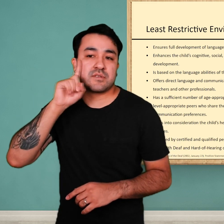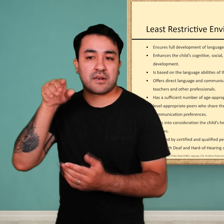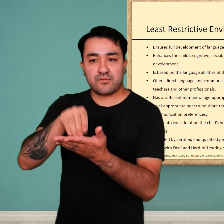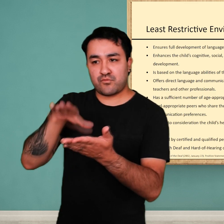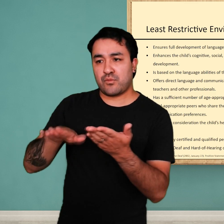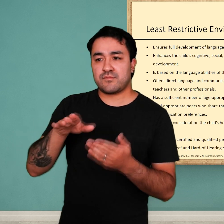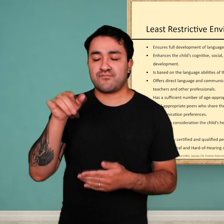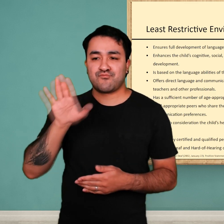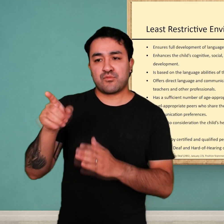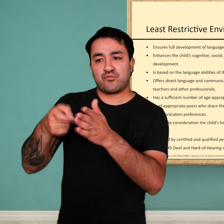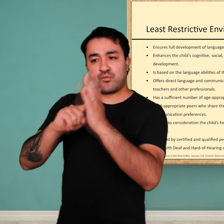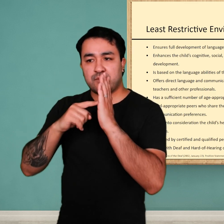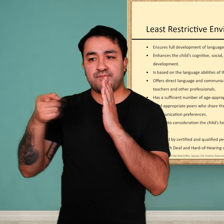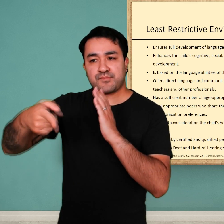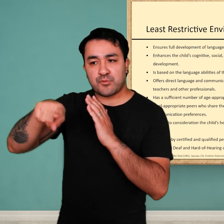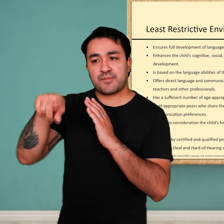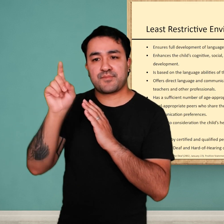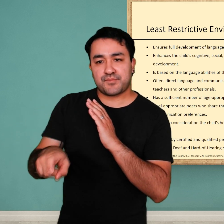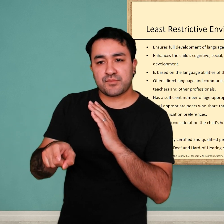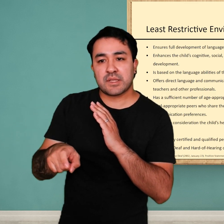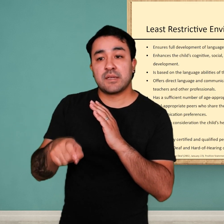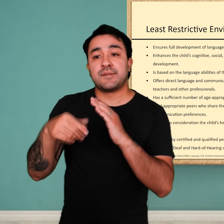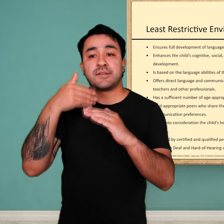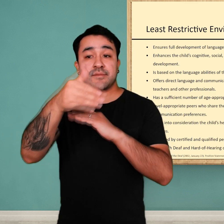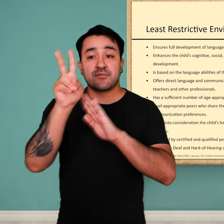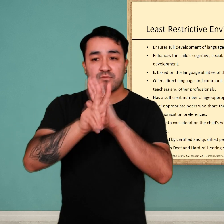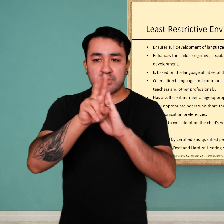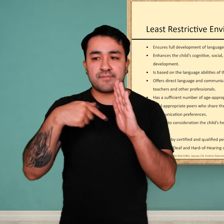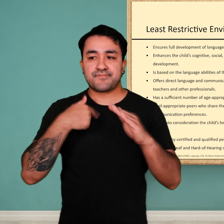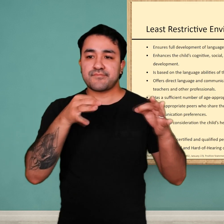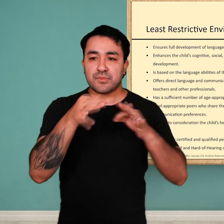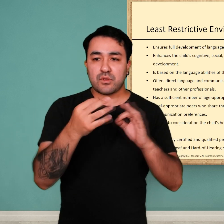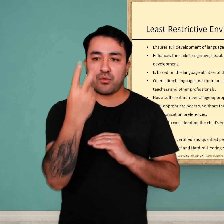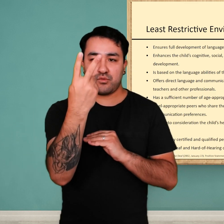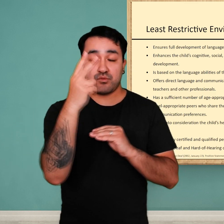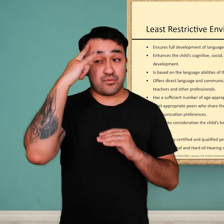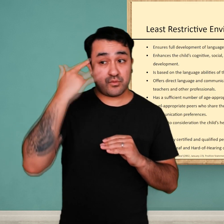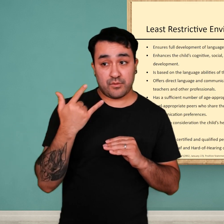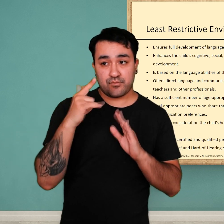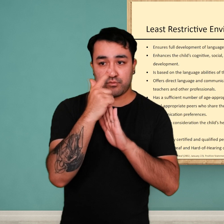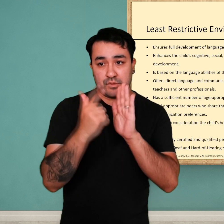list on the screen here. The next video will cover two laws specific to the state of California.